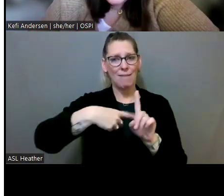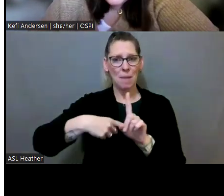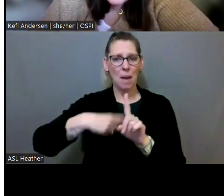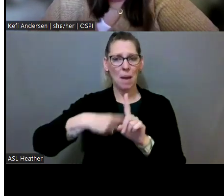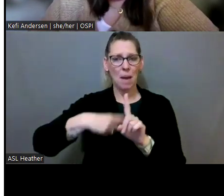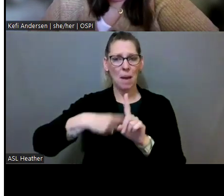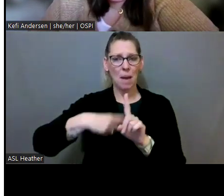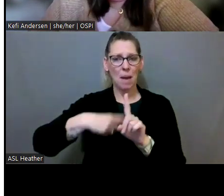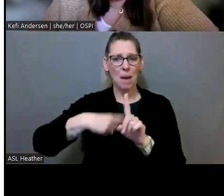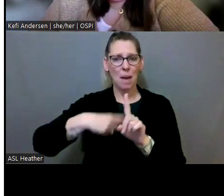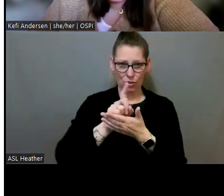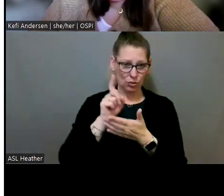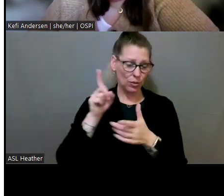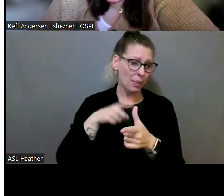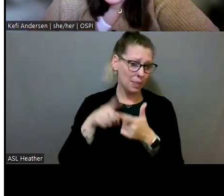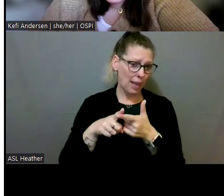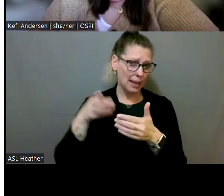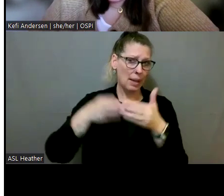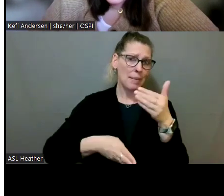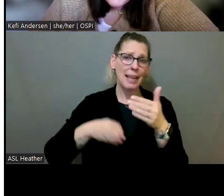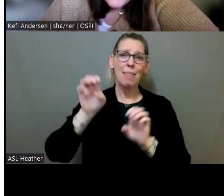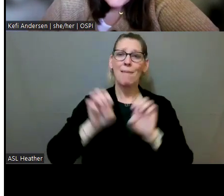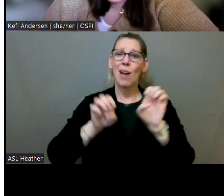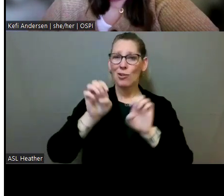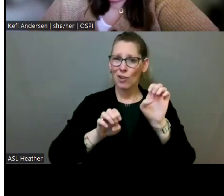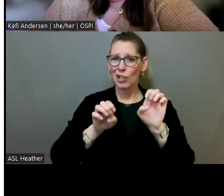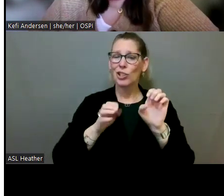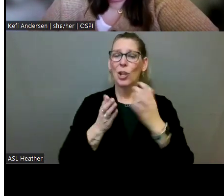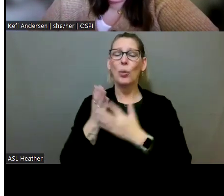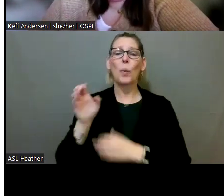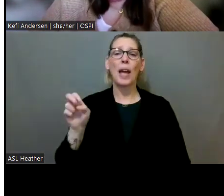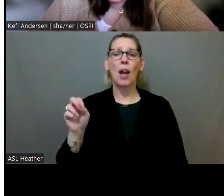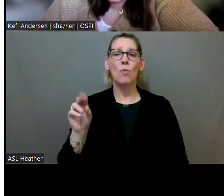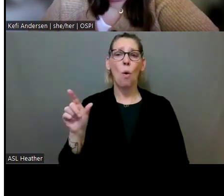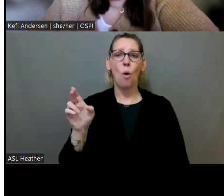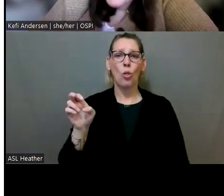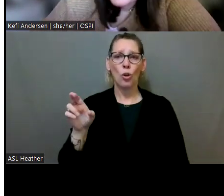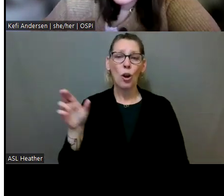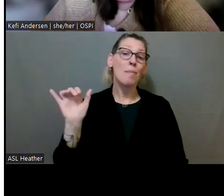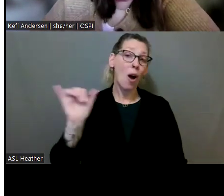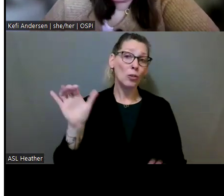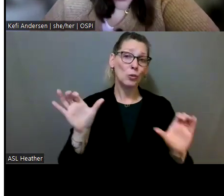pdEnroller and then you complete the evaluation on pdEroller but you'll also do our feedback survey